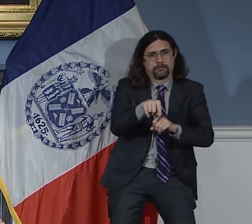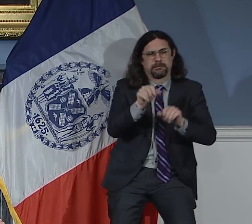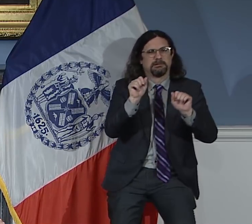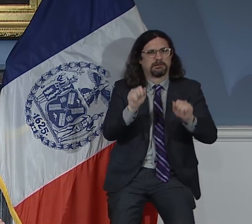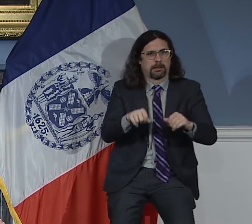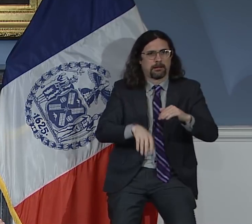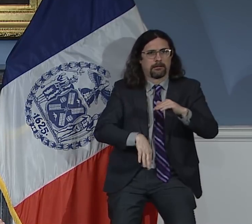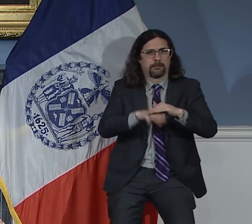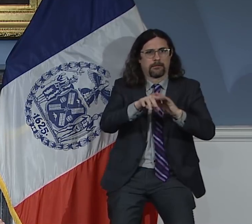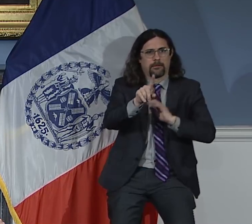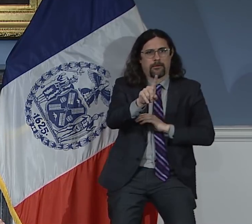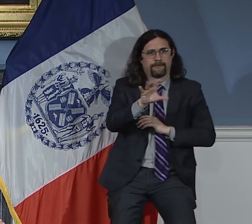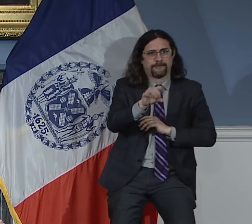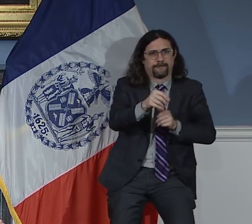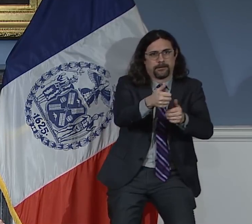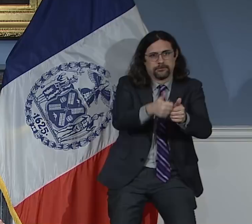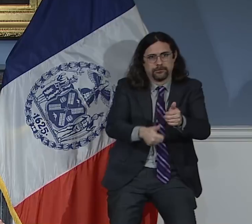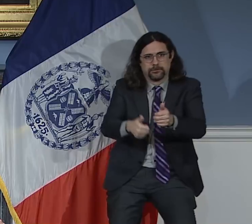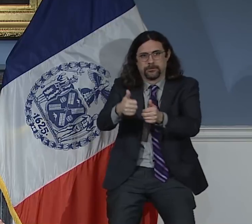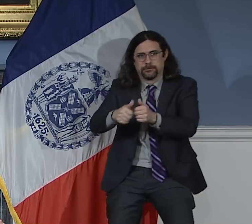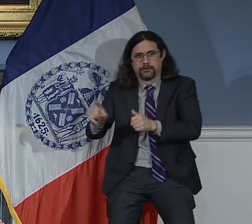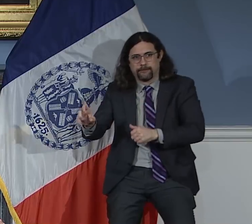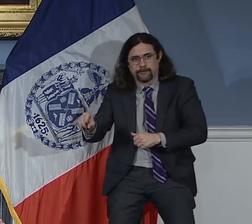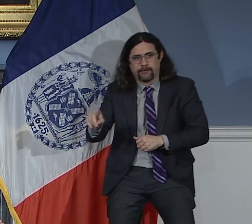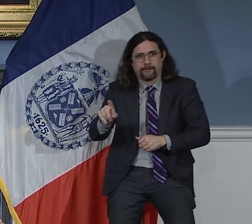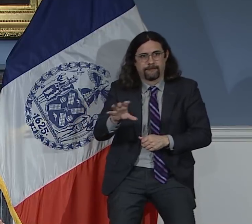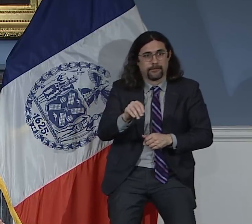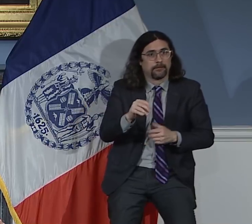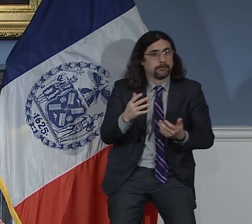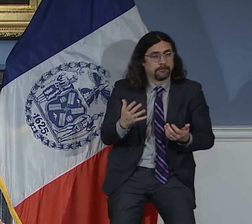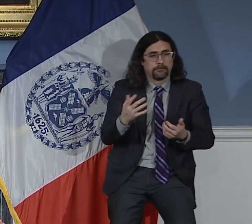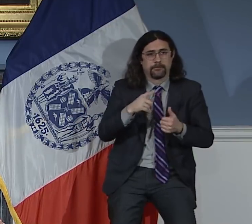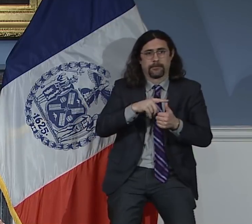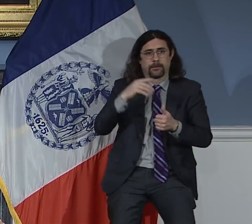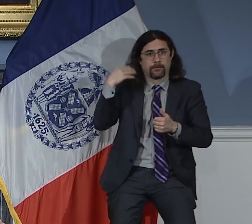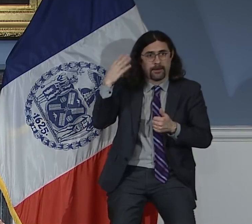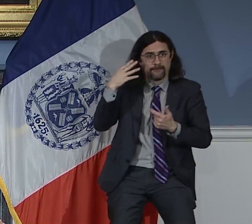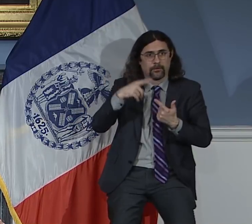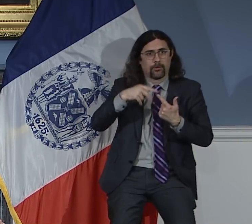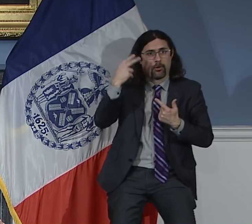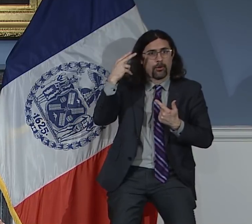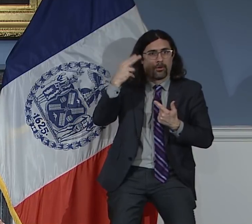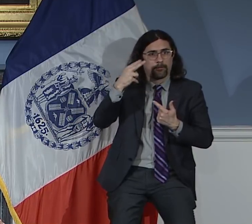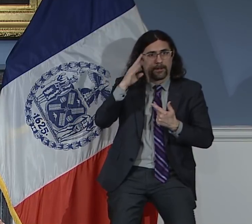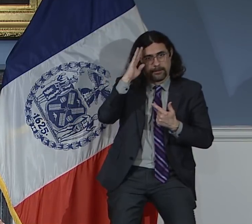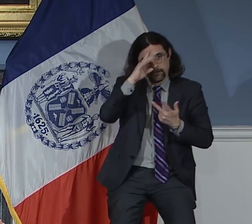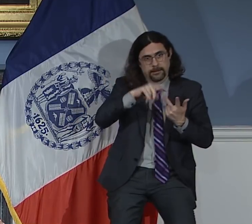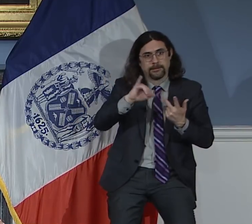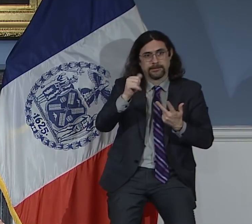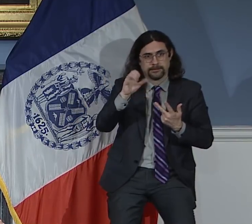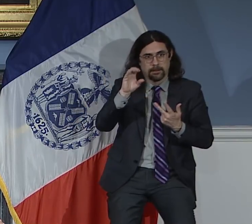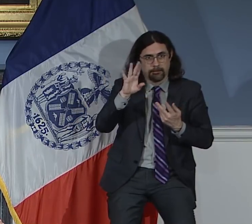EIGHT ARE OPEN AT BELLEVIEW, ELMHURST, KINGS,